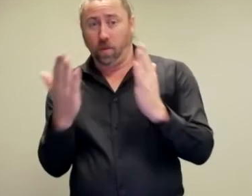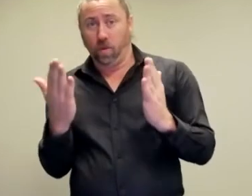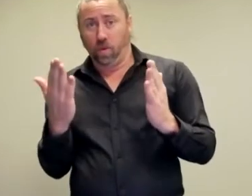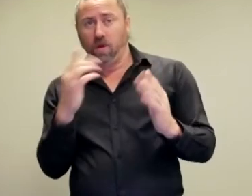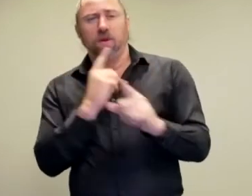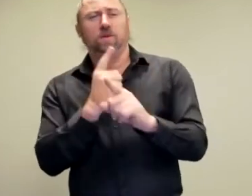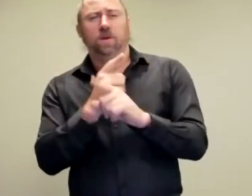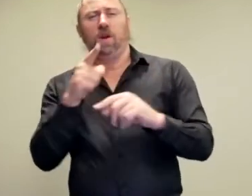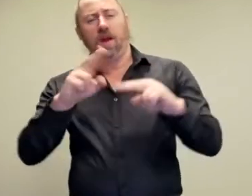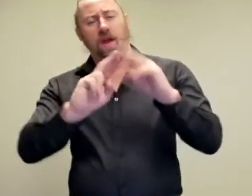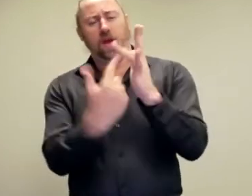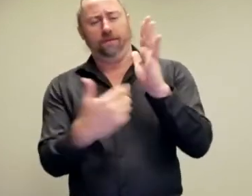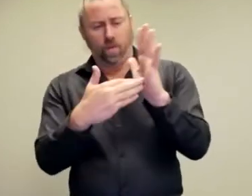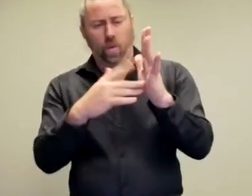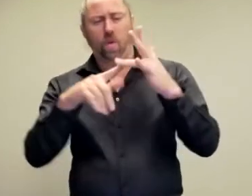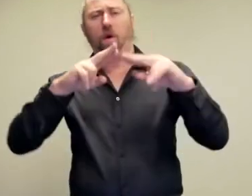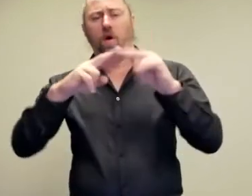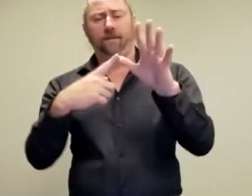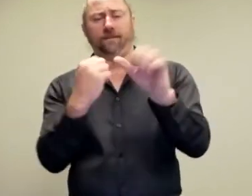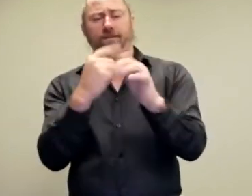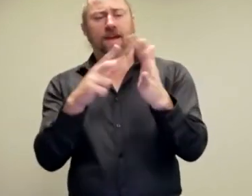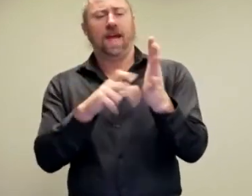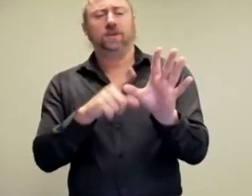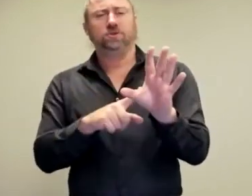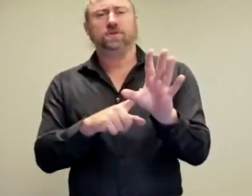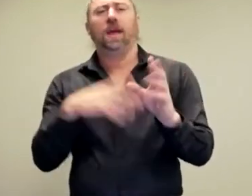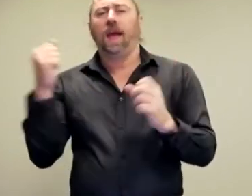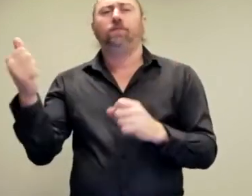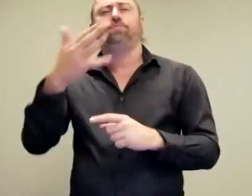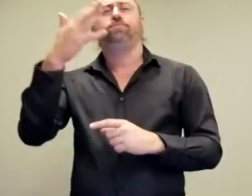entitled Forms of agency. It's on a timed loop in the gallery space